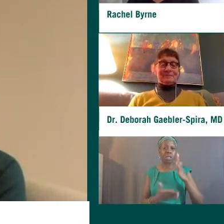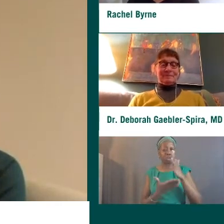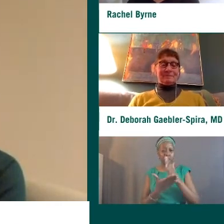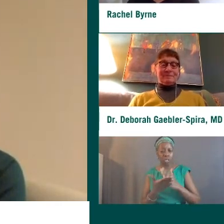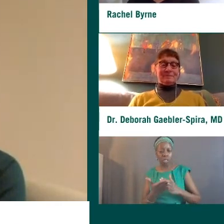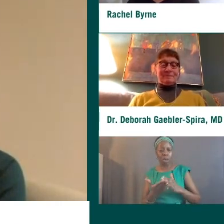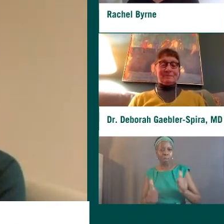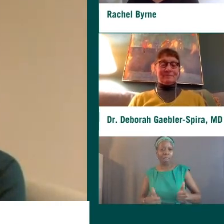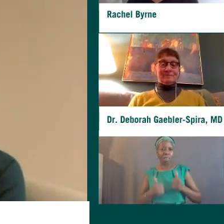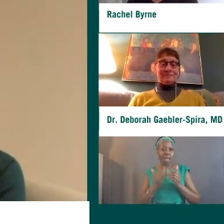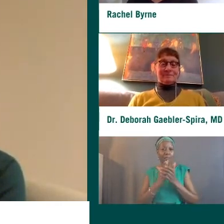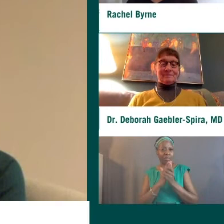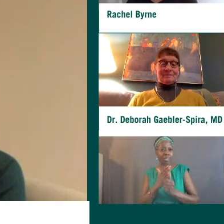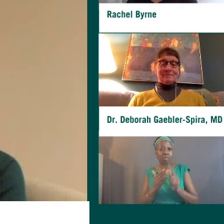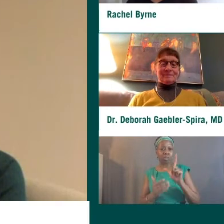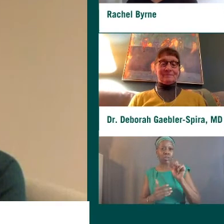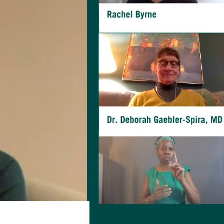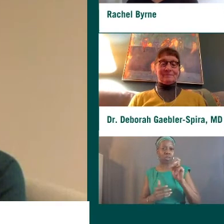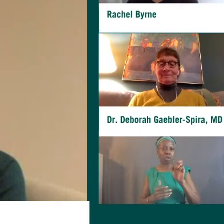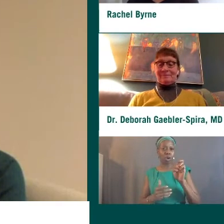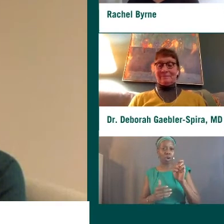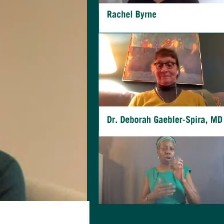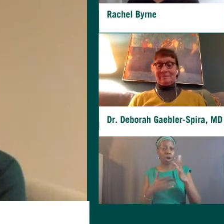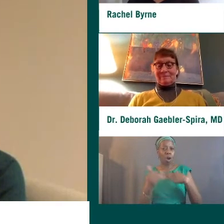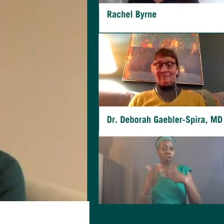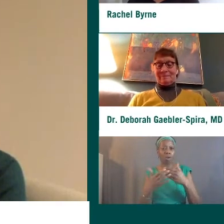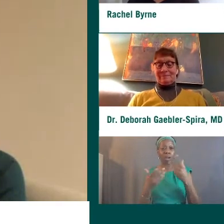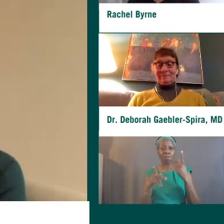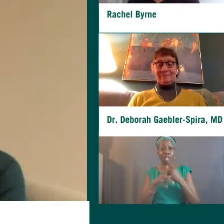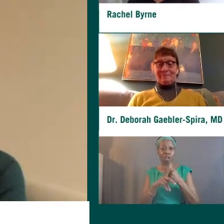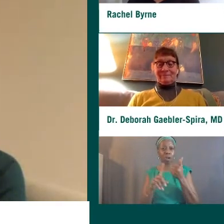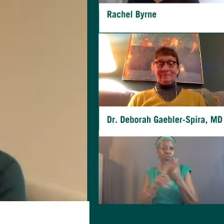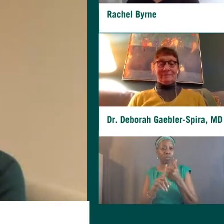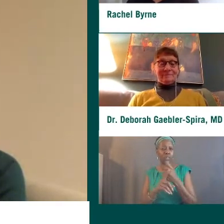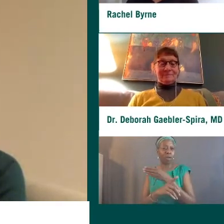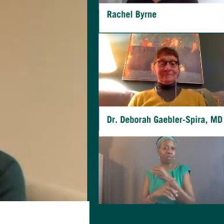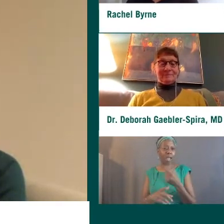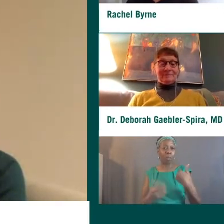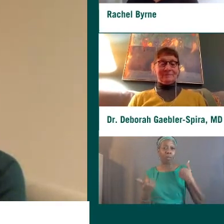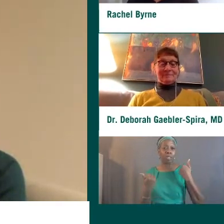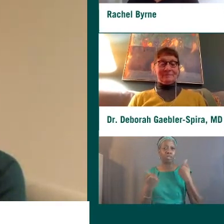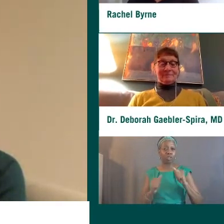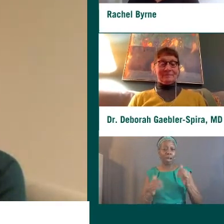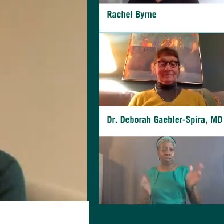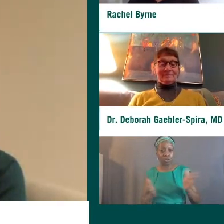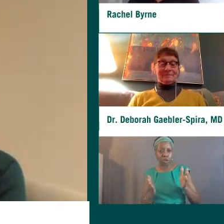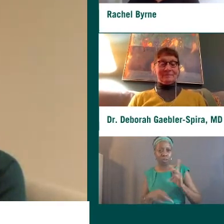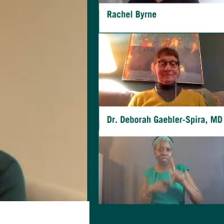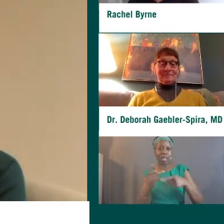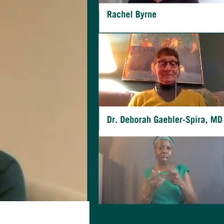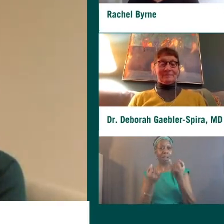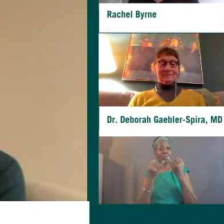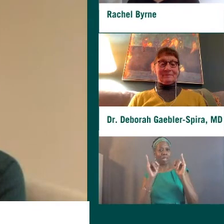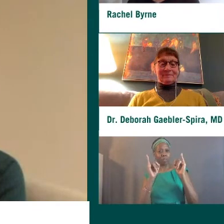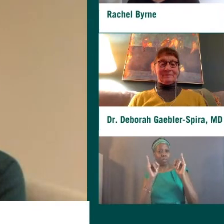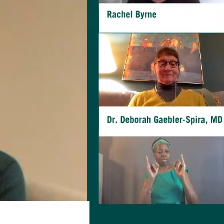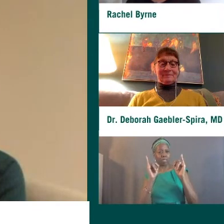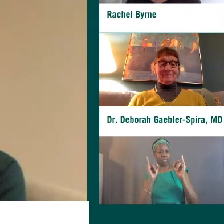So we tried to continue to encourage that type of independence. And so I'm going to ask this question of both you and Angela.